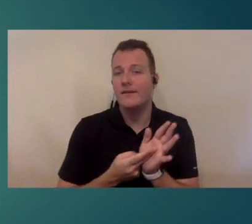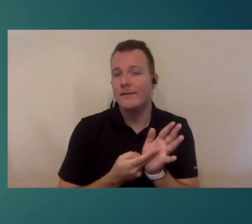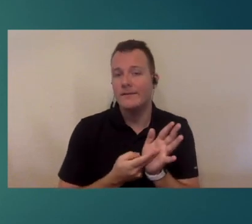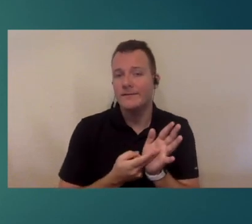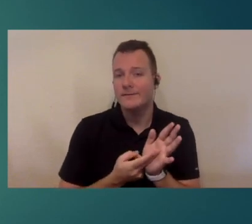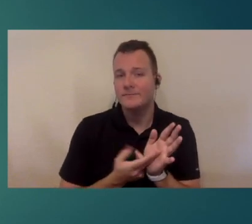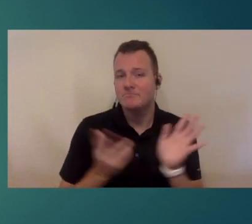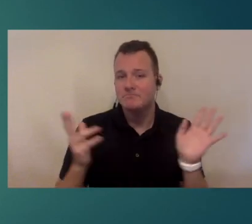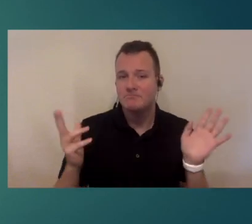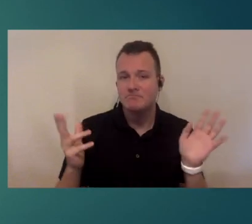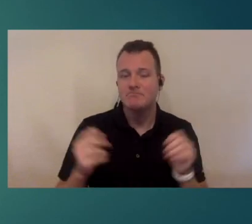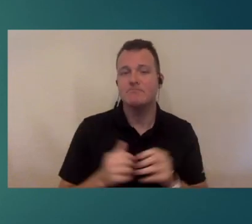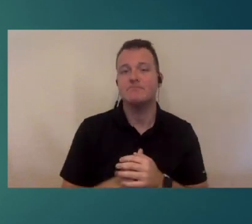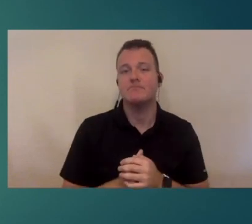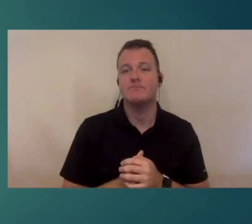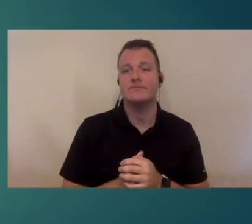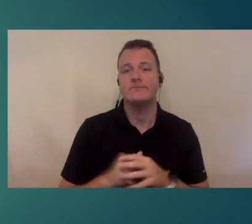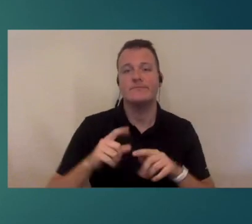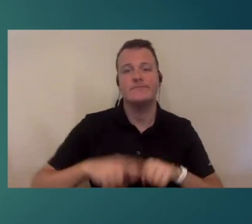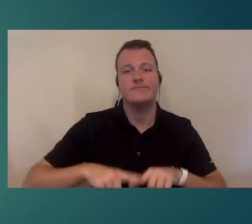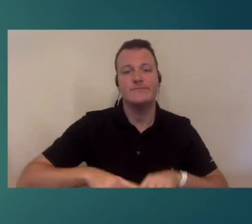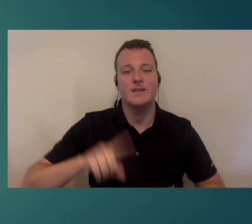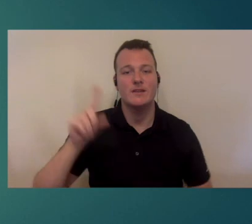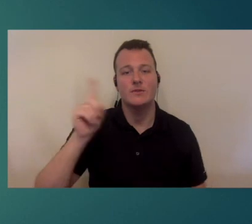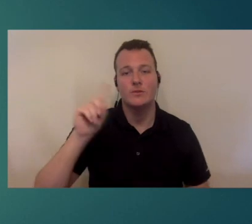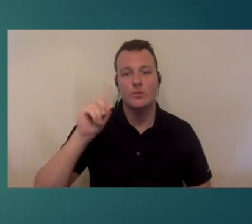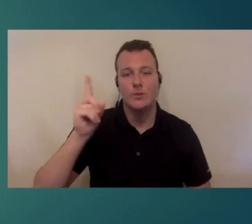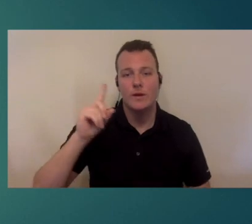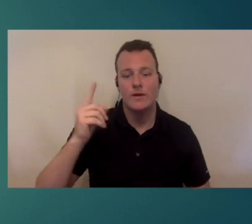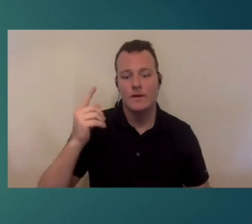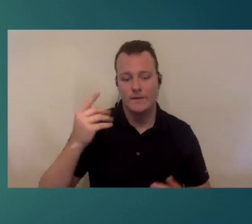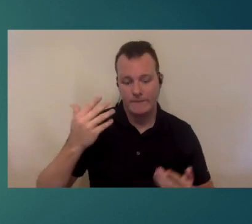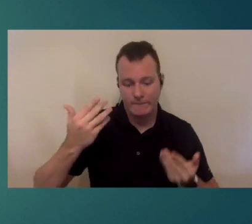looking for in a candidate varies depending on where I am in my practice,